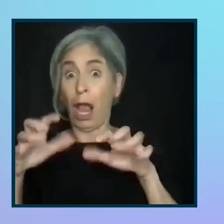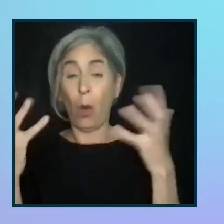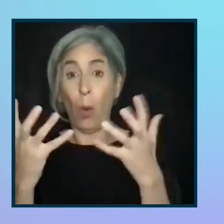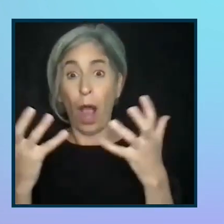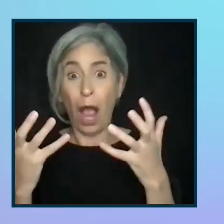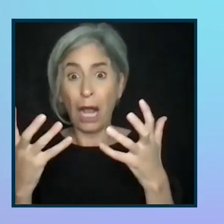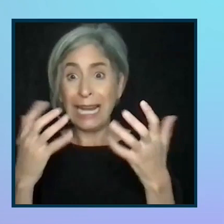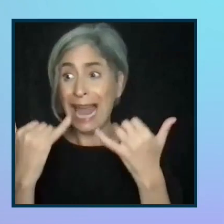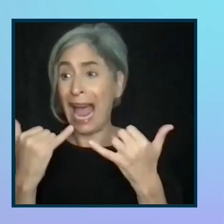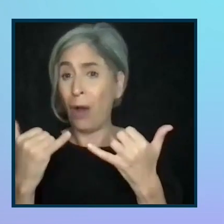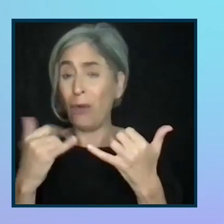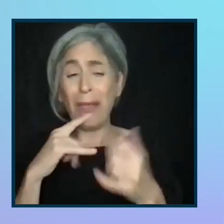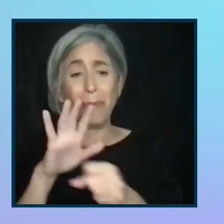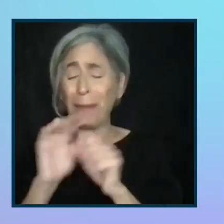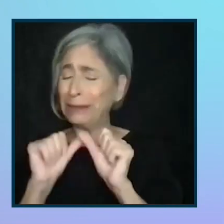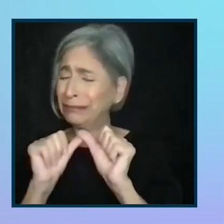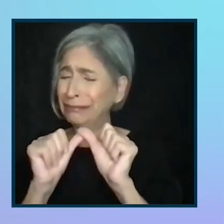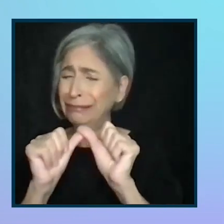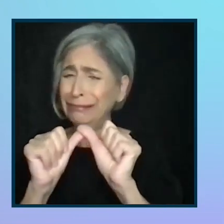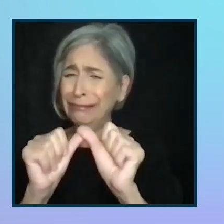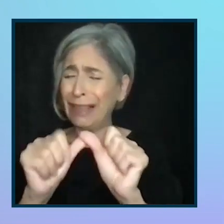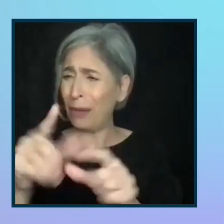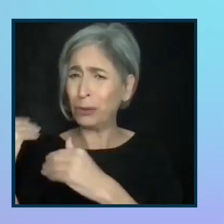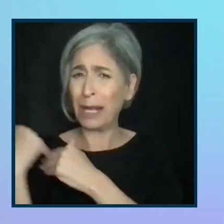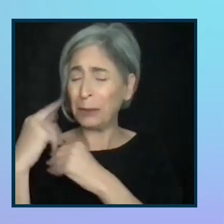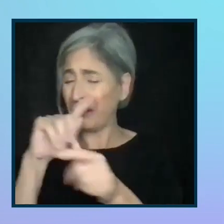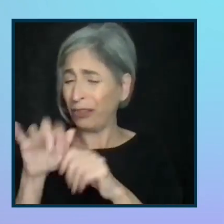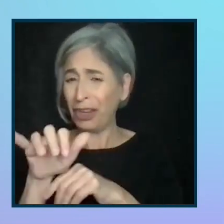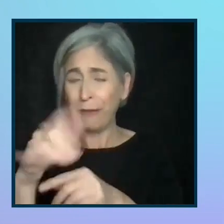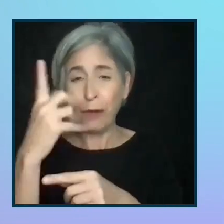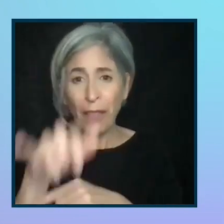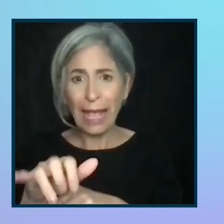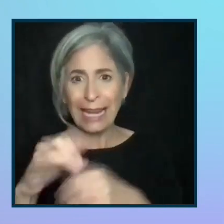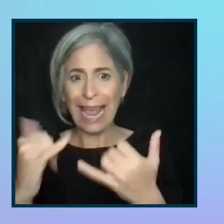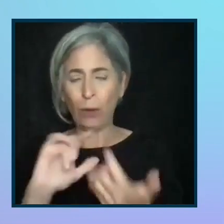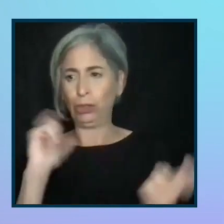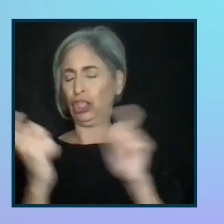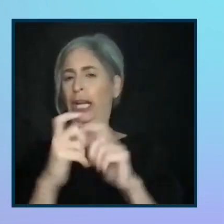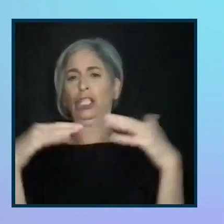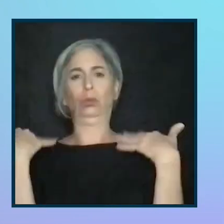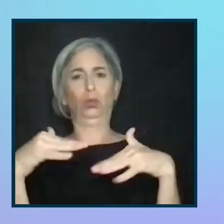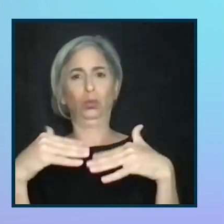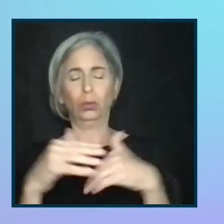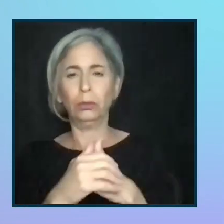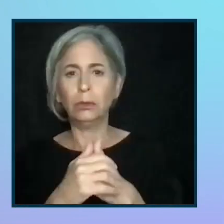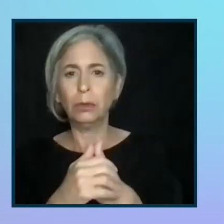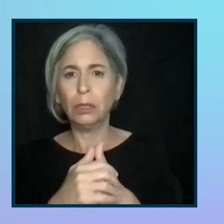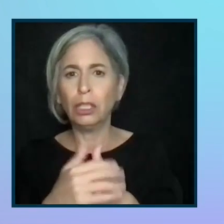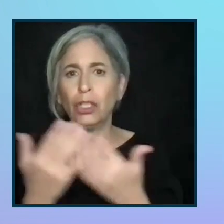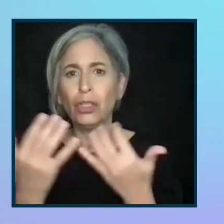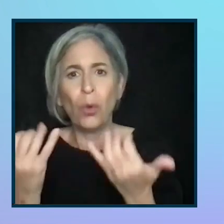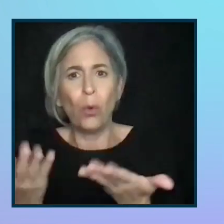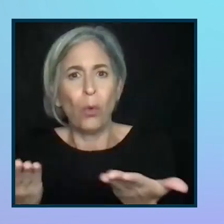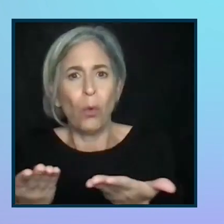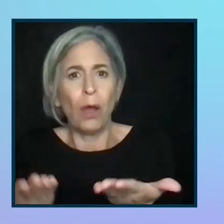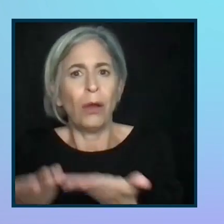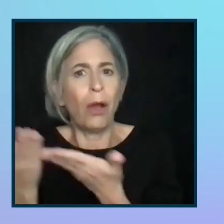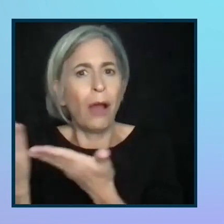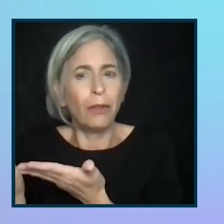the thing they said they wanted to be responsible for. So what's on offer here is the ability